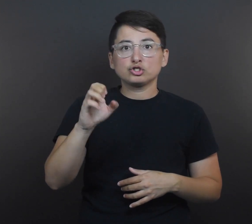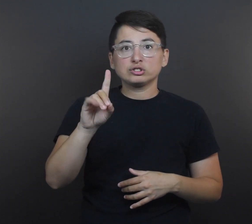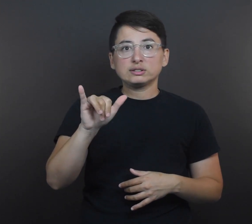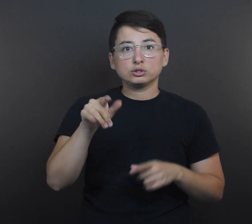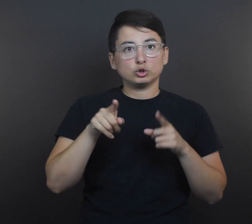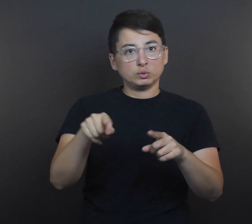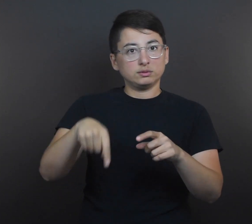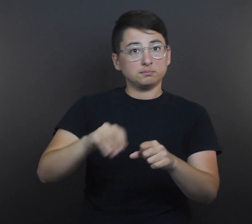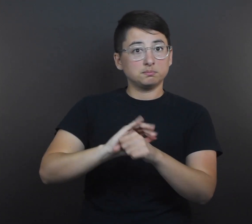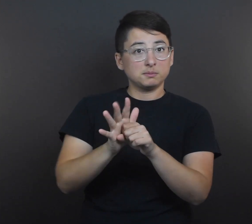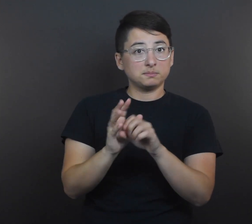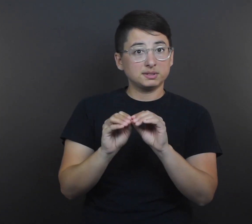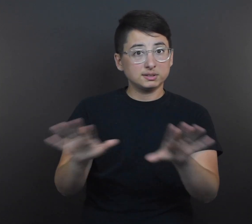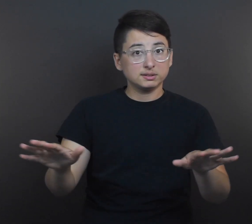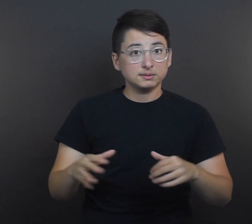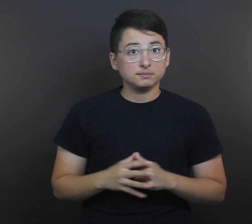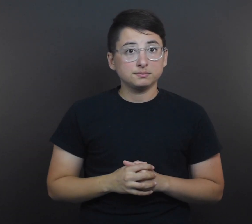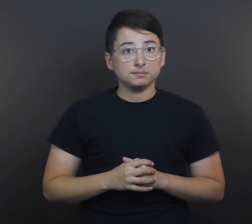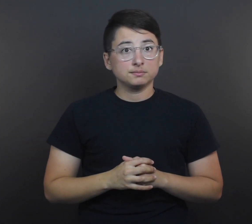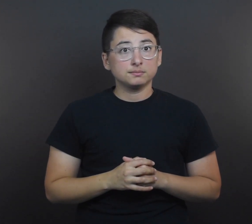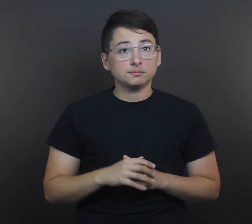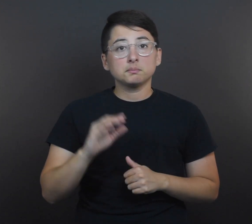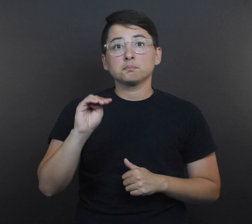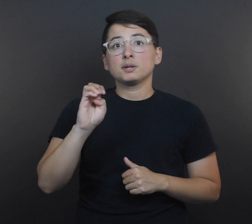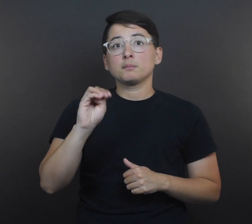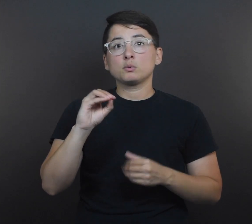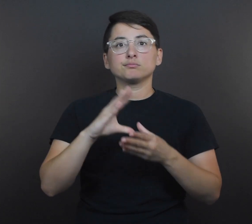The campaign against COVID-19 “is itself